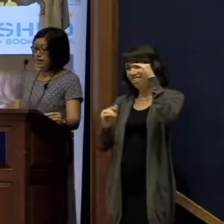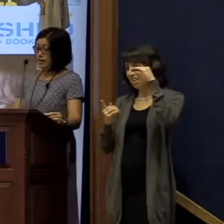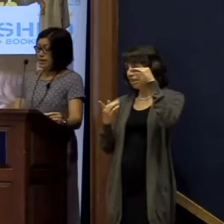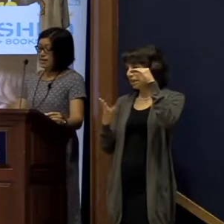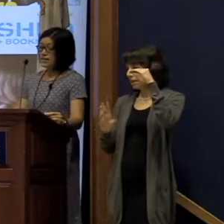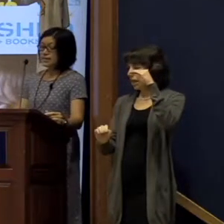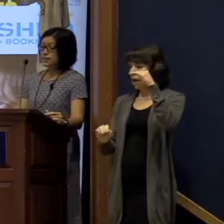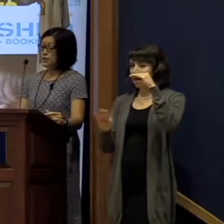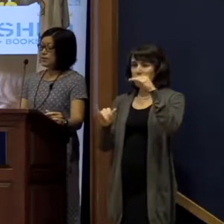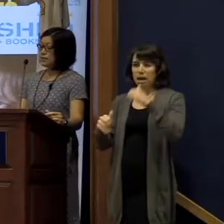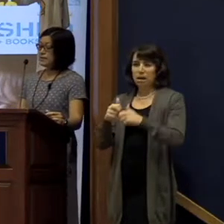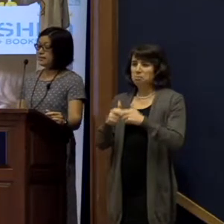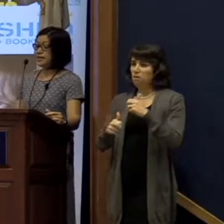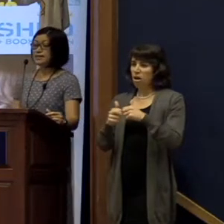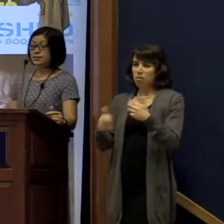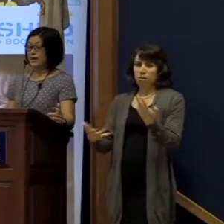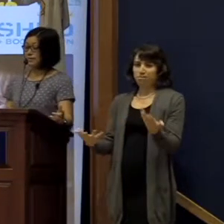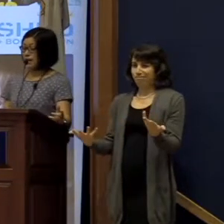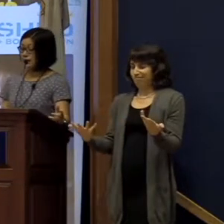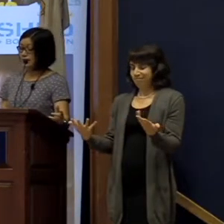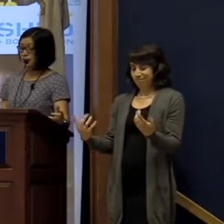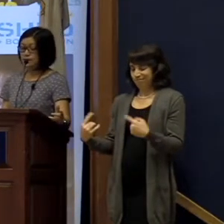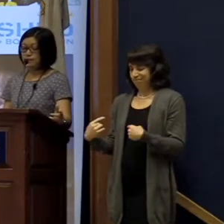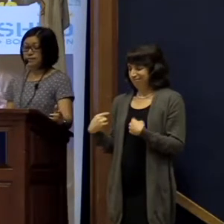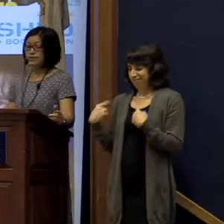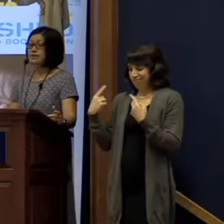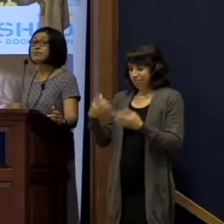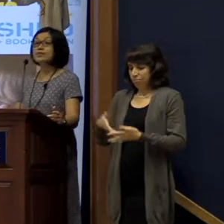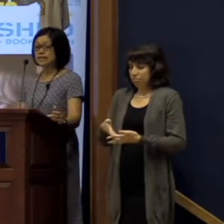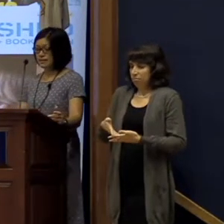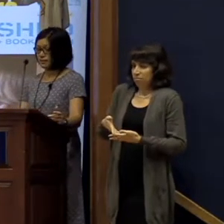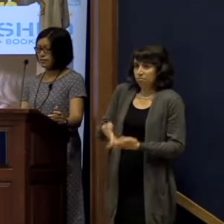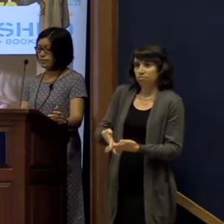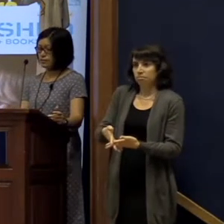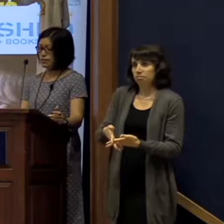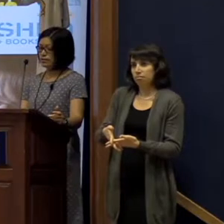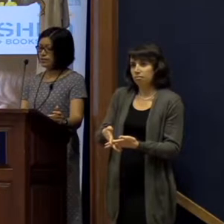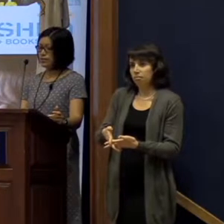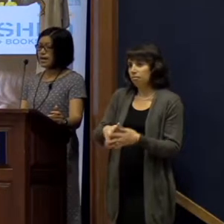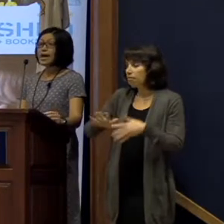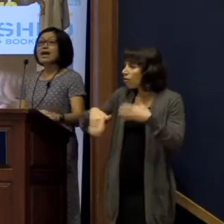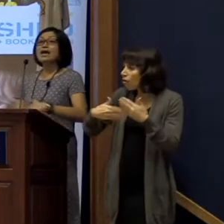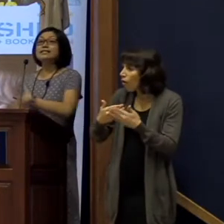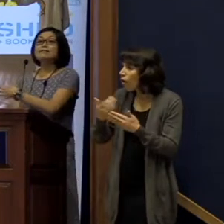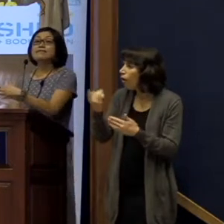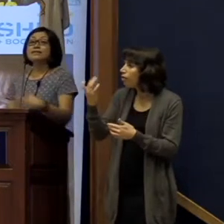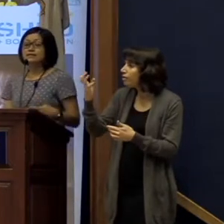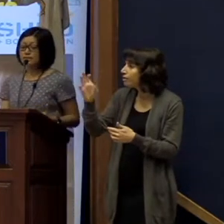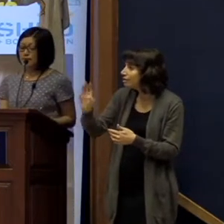This enduring problem is related to how science or STEM is being communicated to children and youth as the field of STEM education